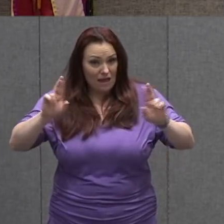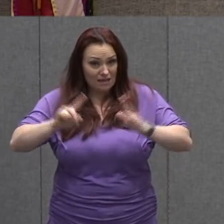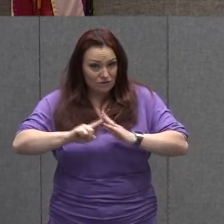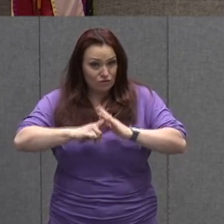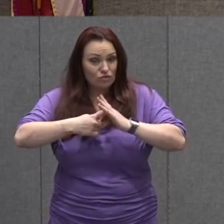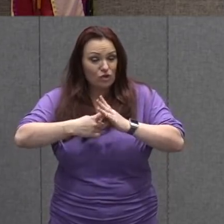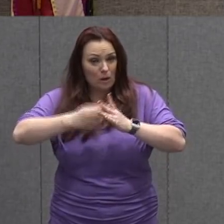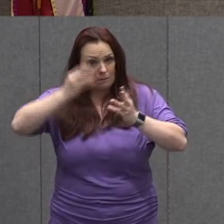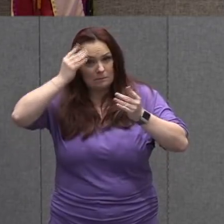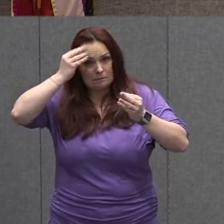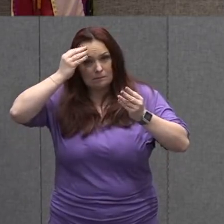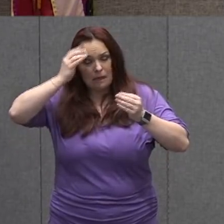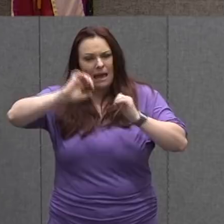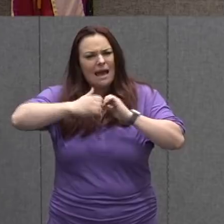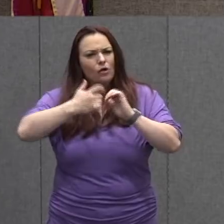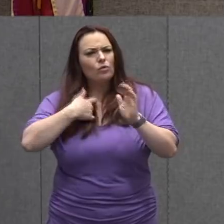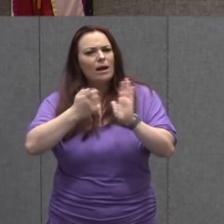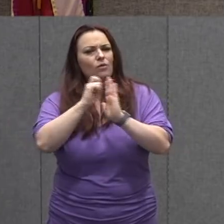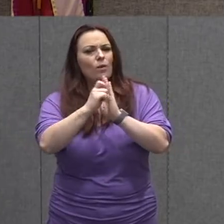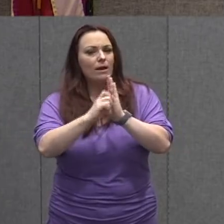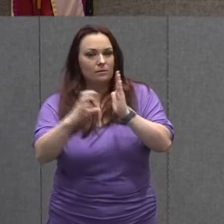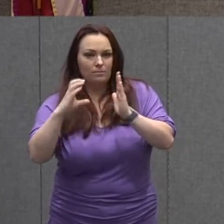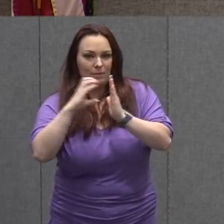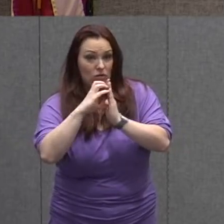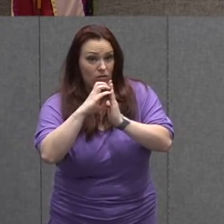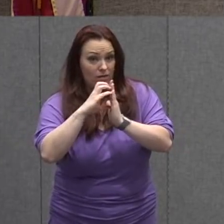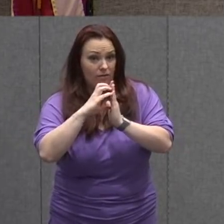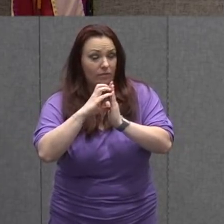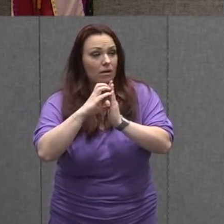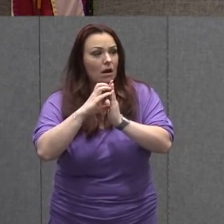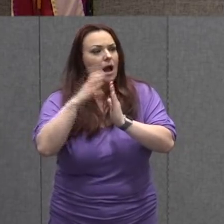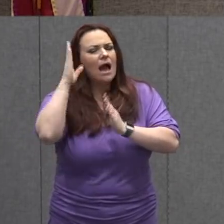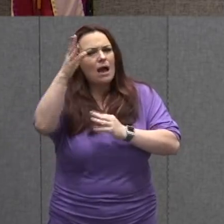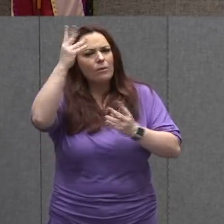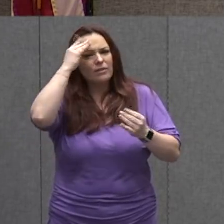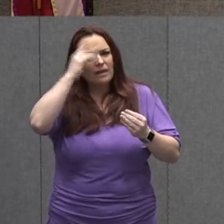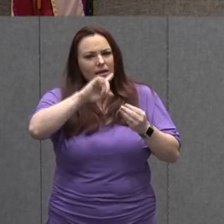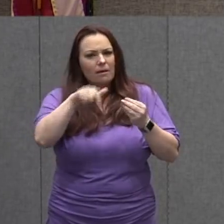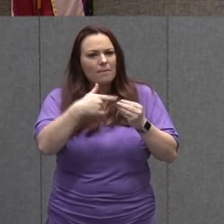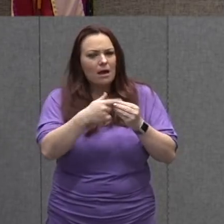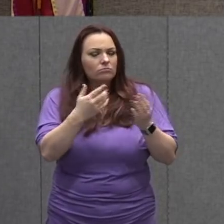about how to write a paragraph, I'm going to think about what order